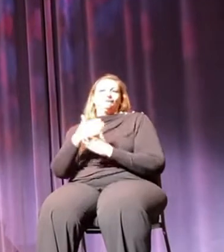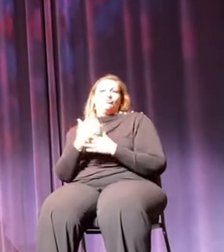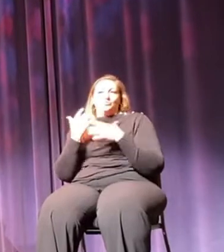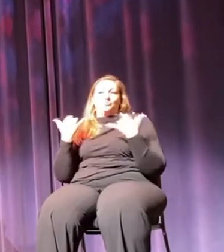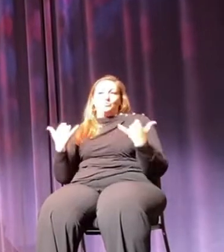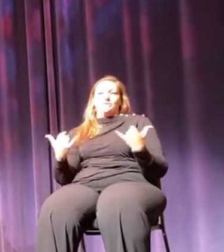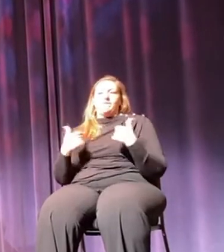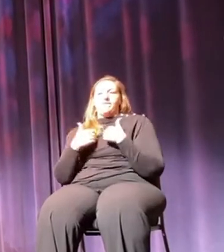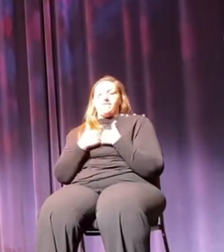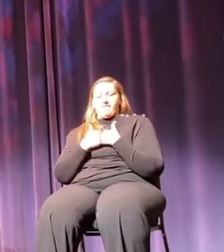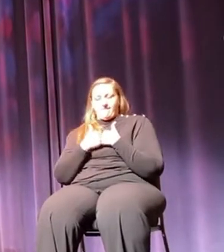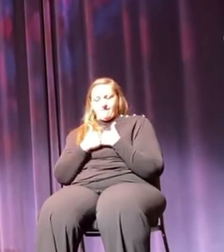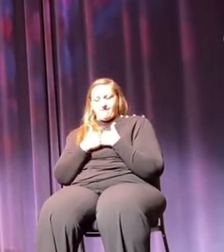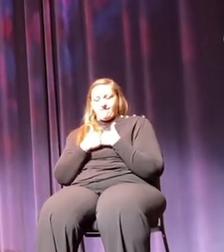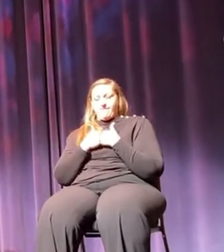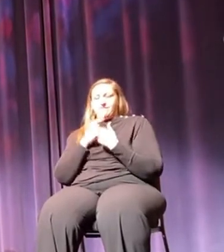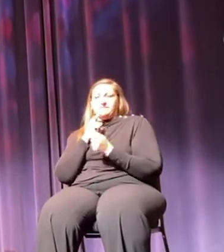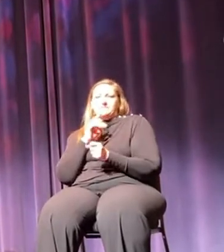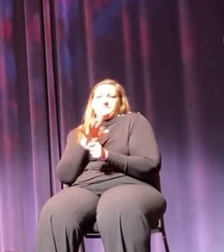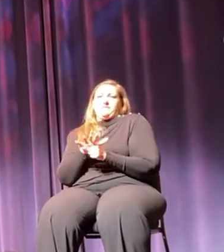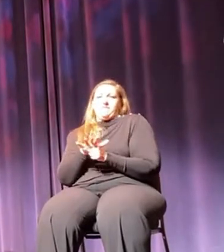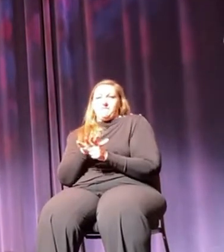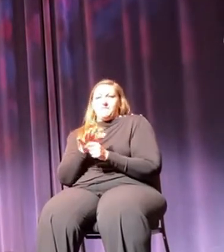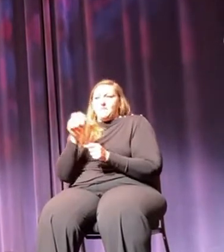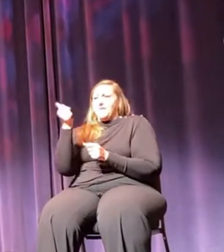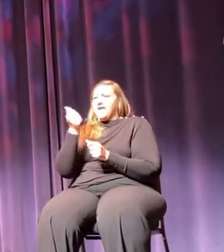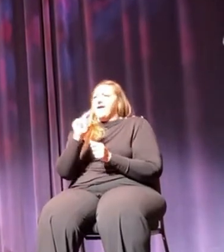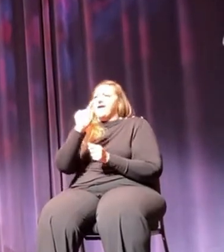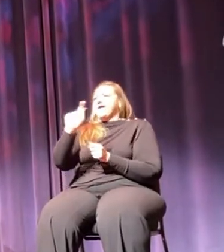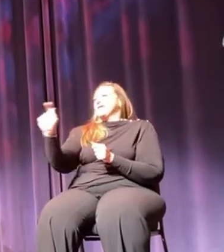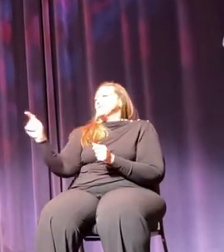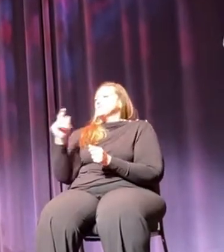I dedicate them to anyone who feels lost,